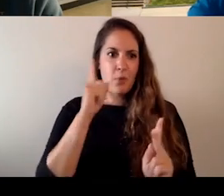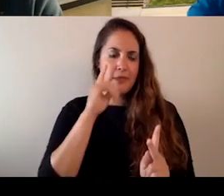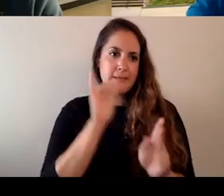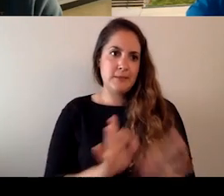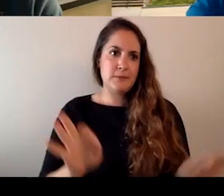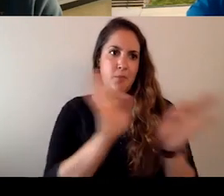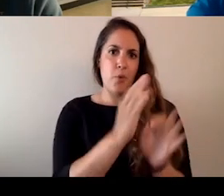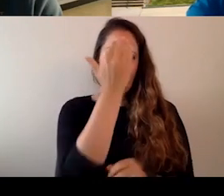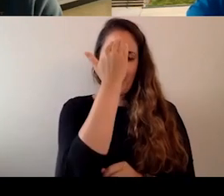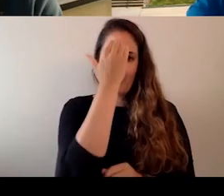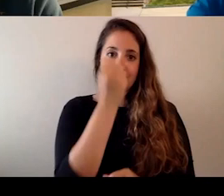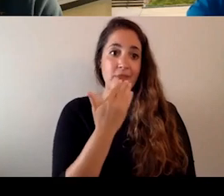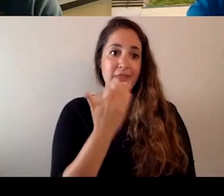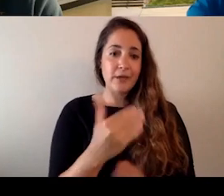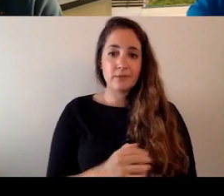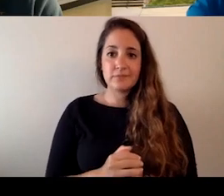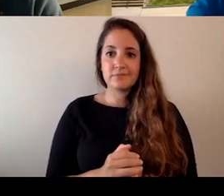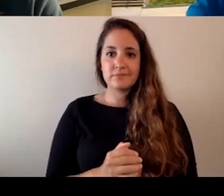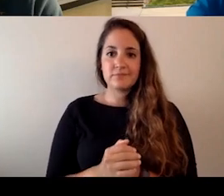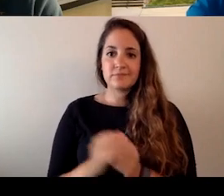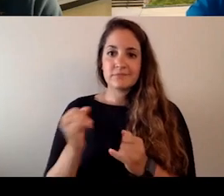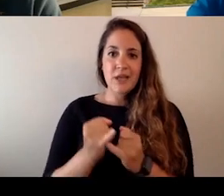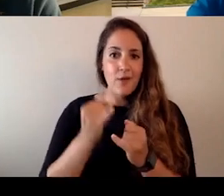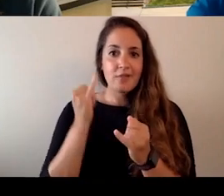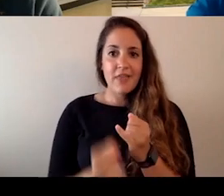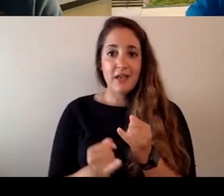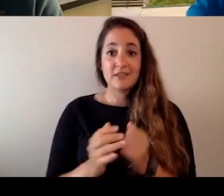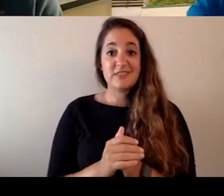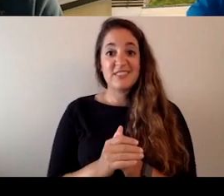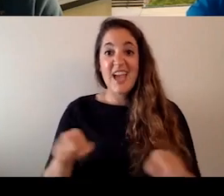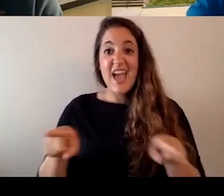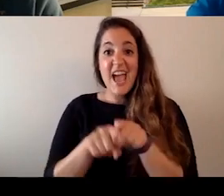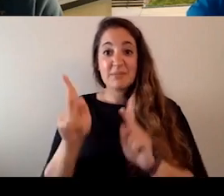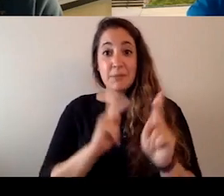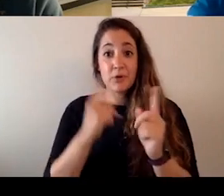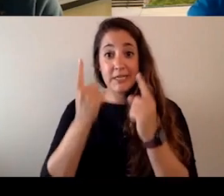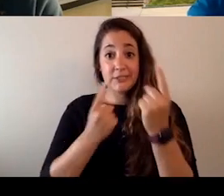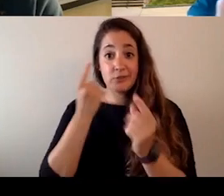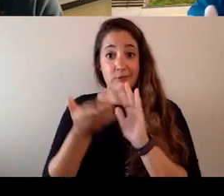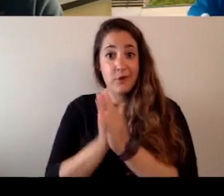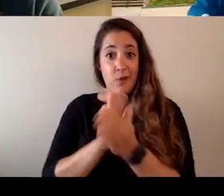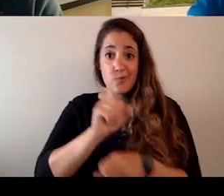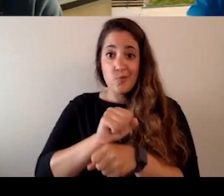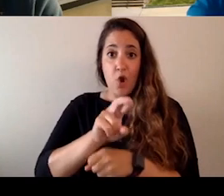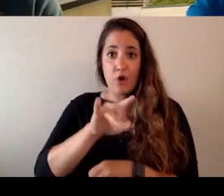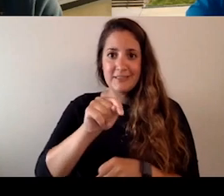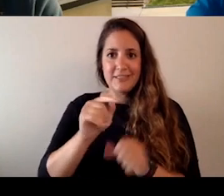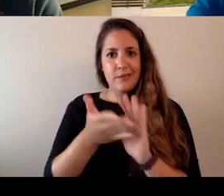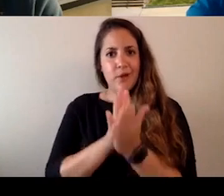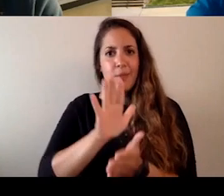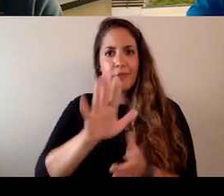Finally, as perspective faculty members, consider RIT as their home, and this is something you touched upon just moments ago.